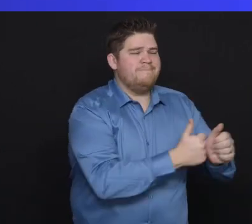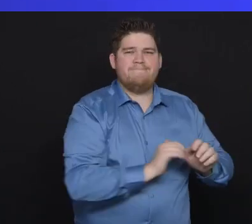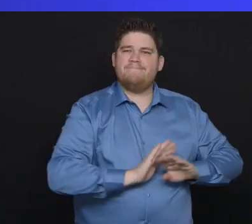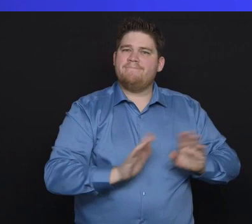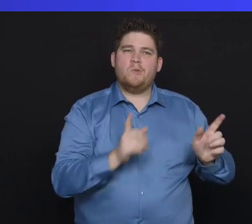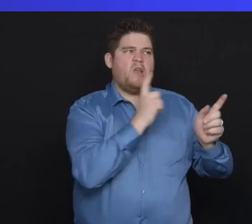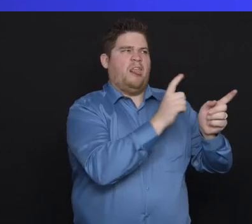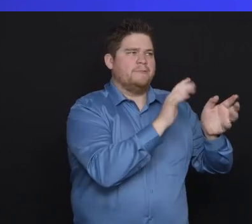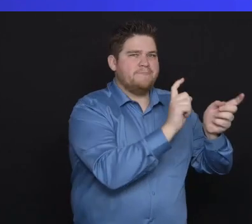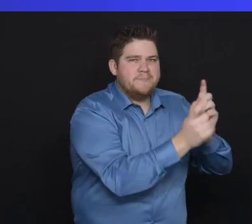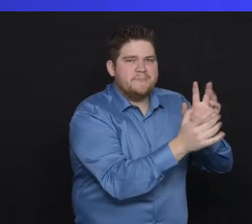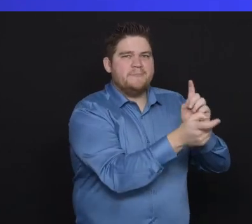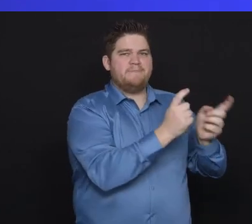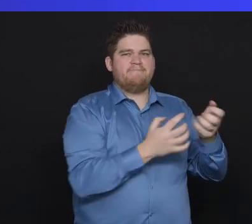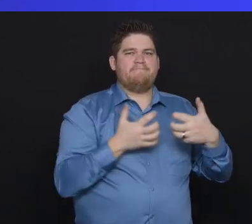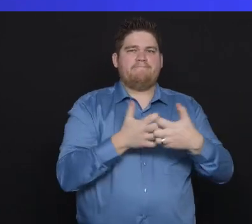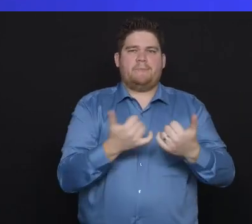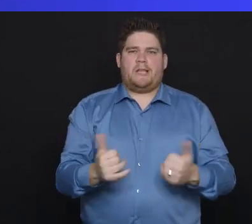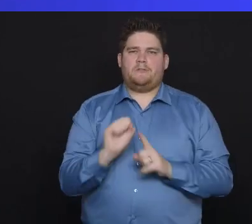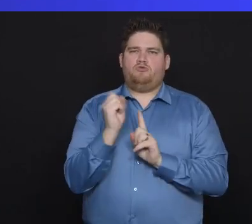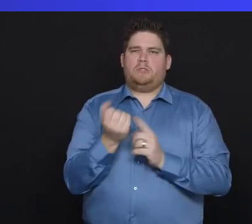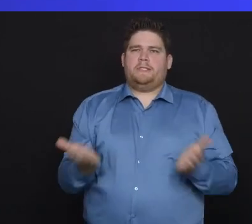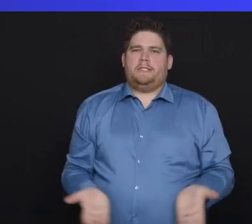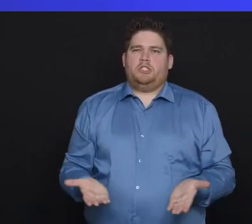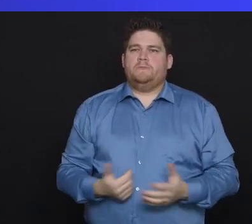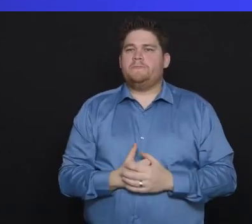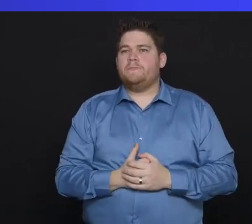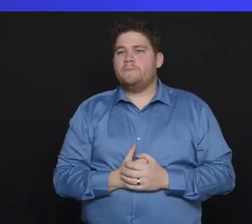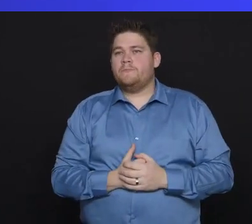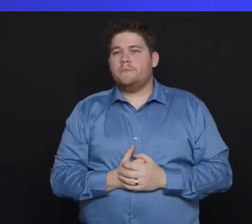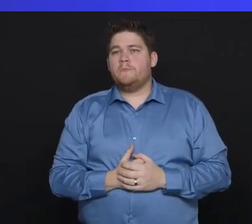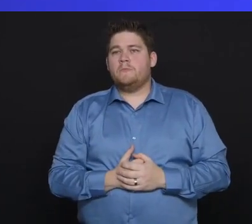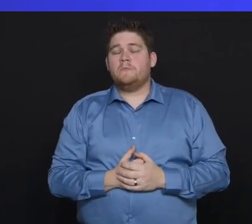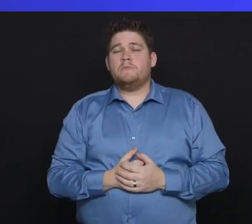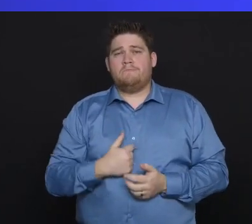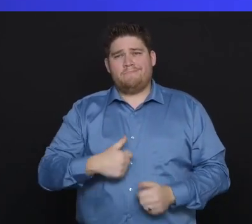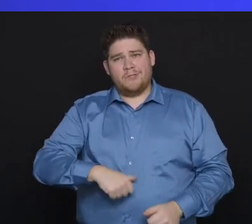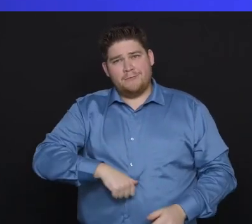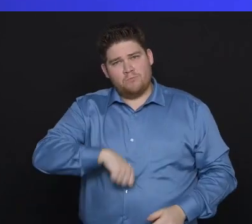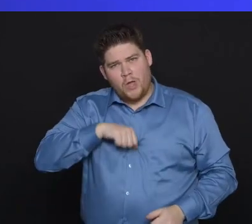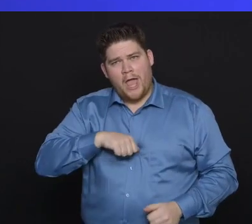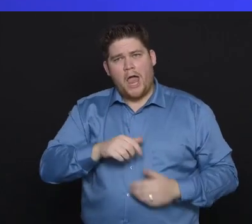people in health care have shown, the preparations they've made. We've demonstrated in detail here what the circumstances are.